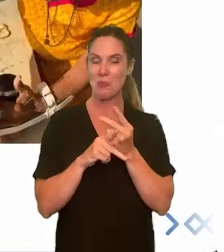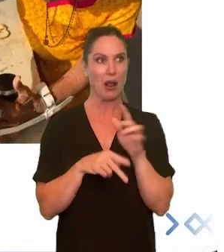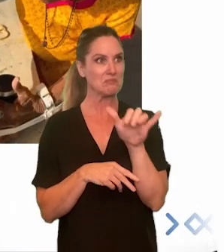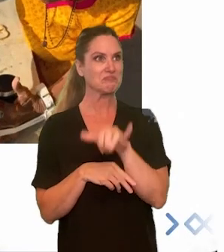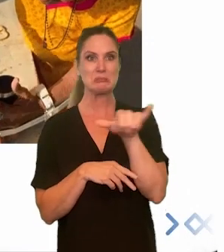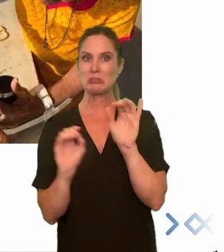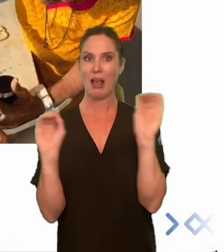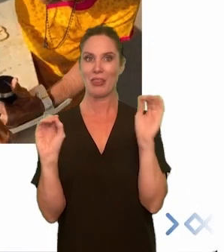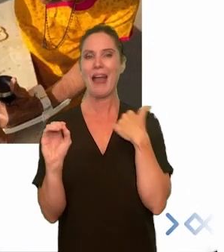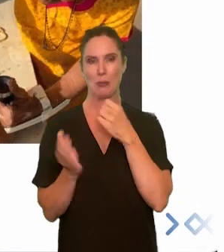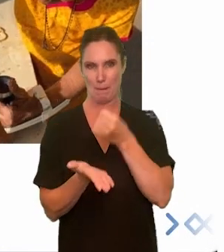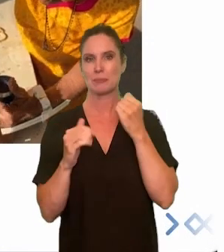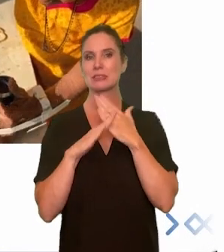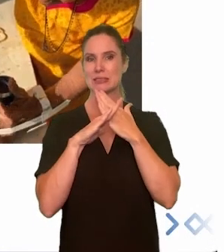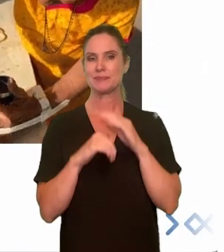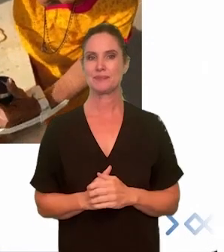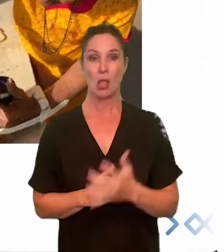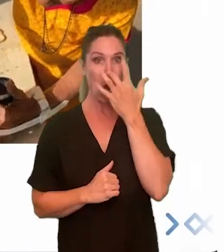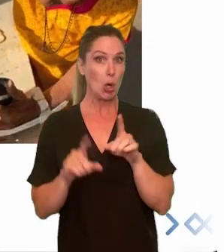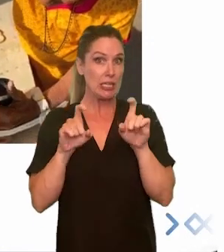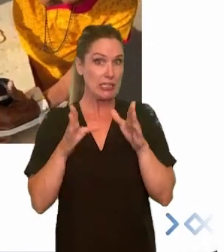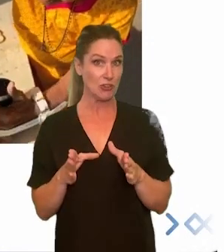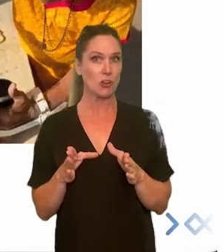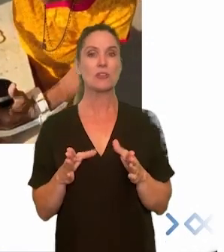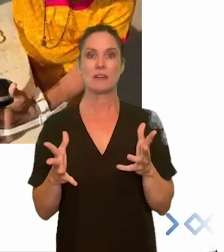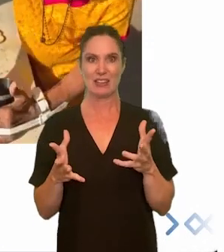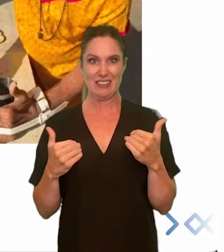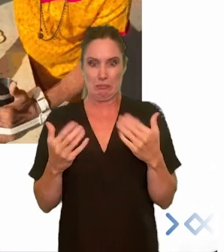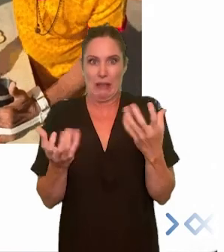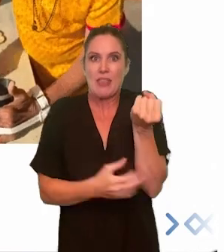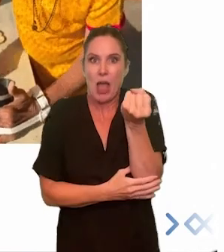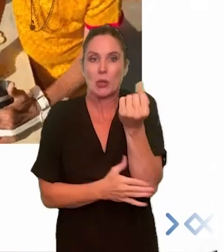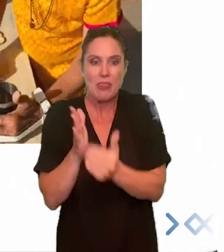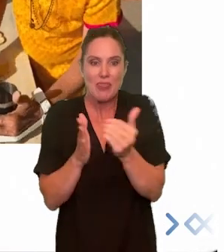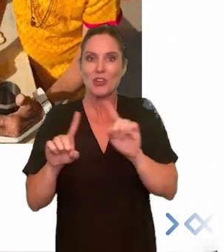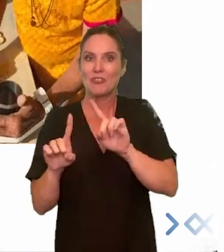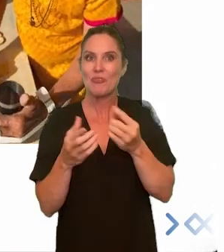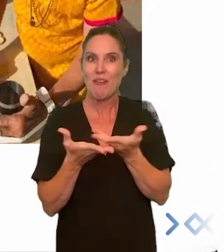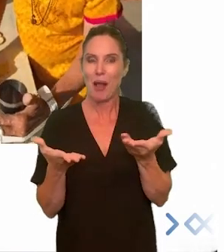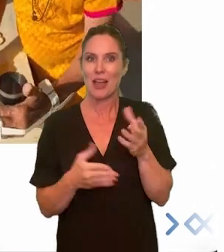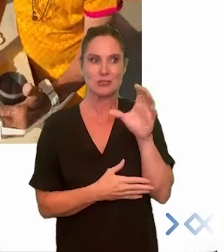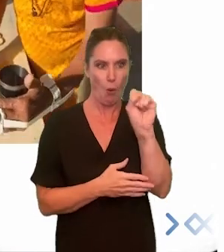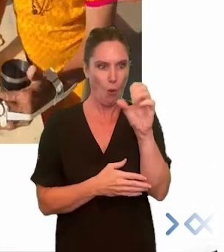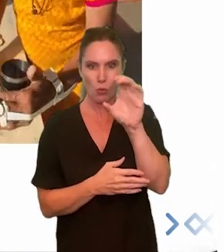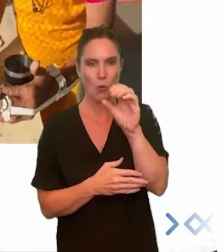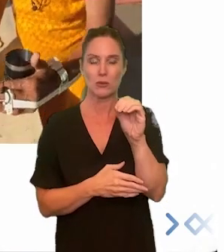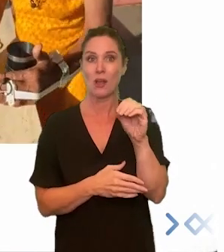Our early testers have held thousands of different objects and the results are clear. People with hand disabilities are riding bicycles, preparing food